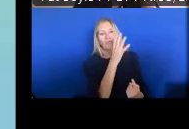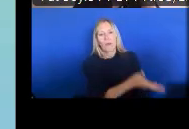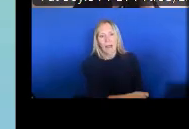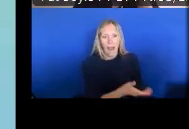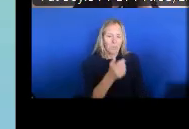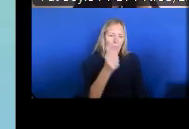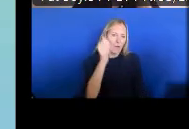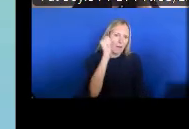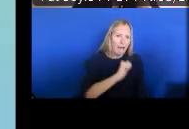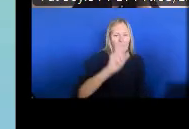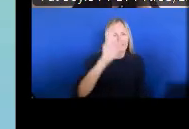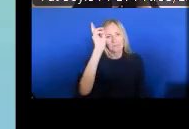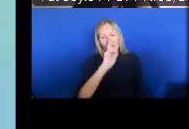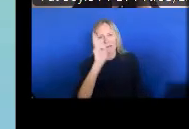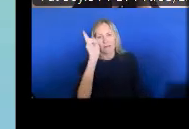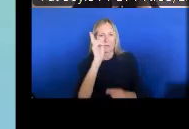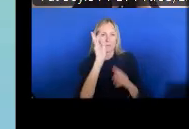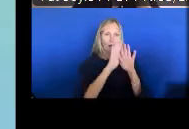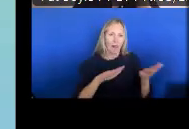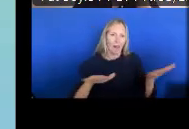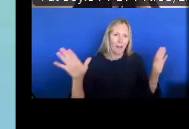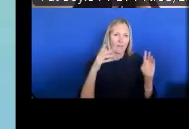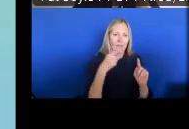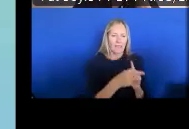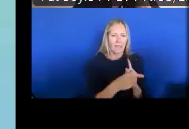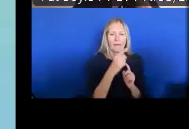uncles, and I usually kick them out for the eval. I said, if it